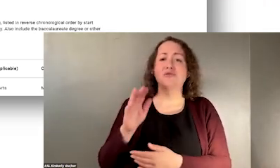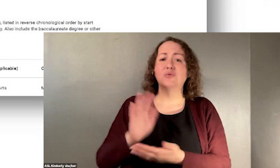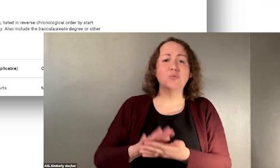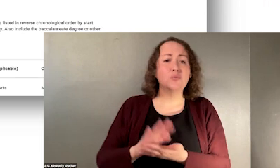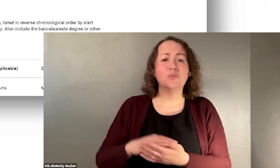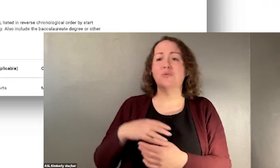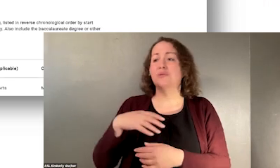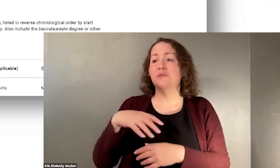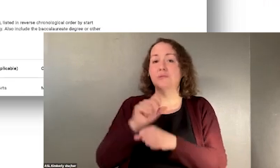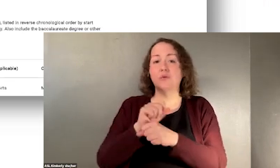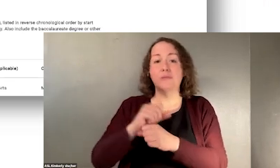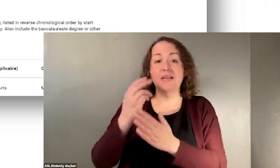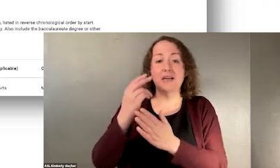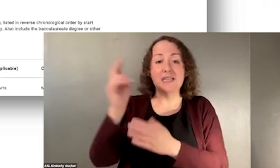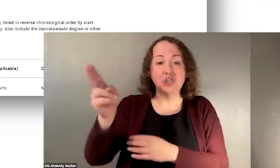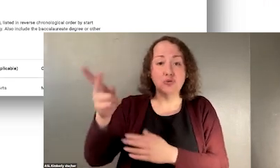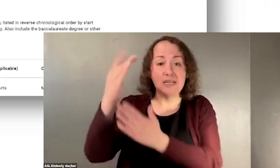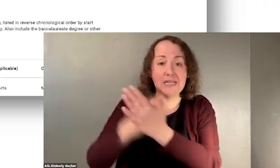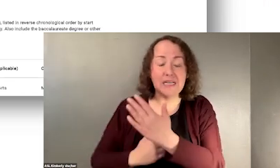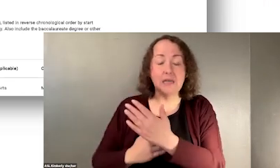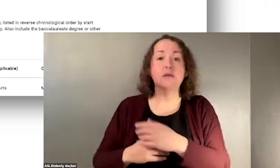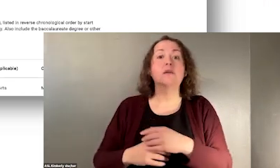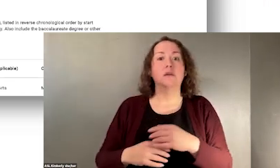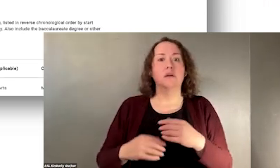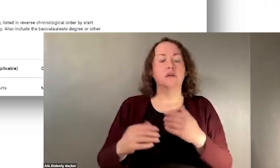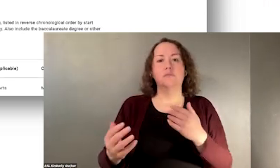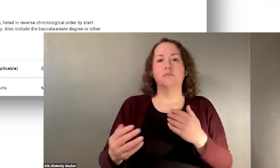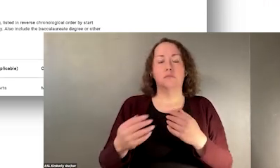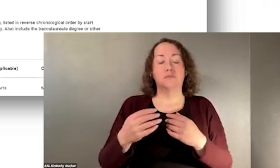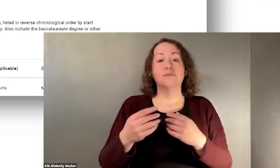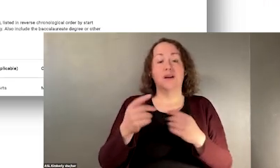this can be used to prepopulate biographical sketches.